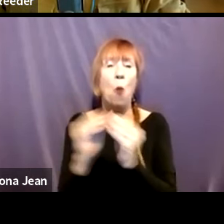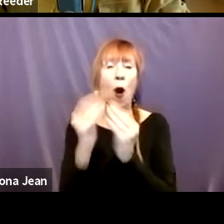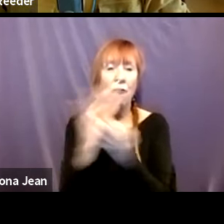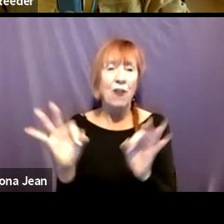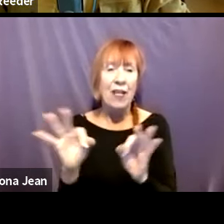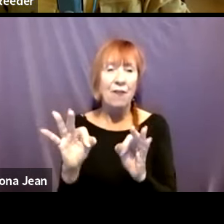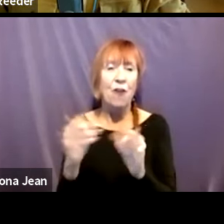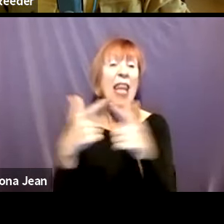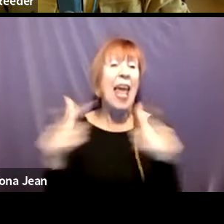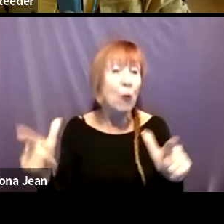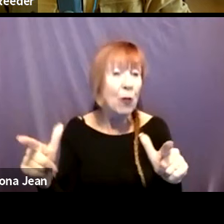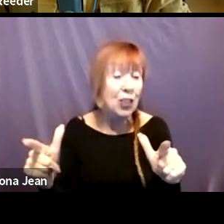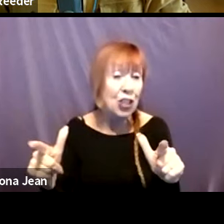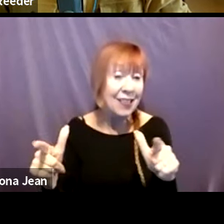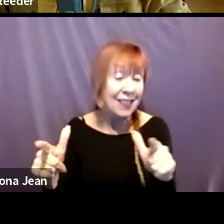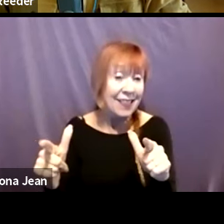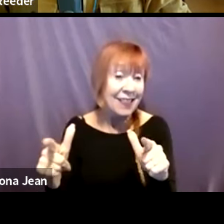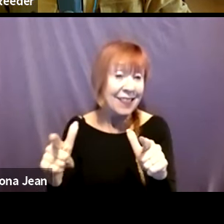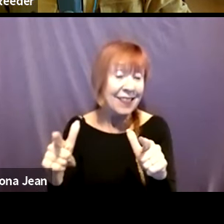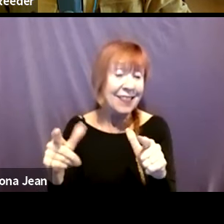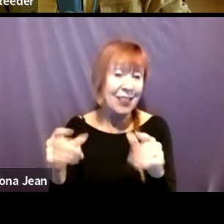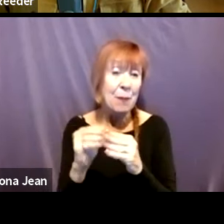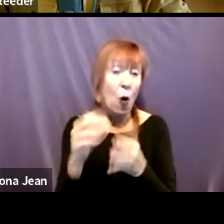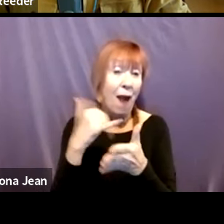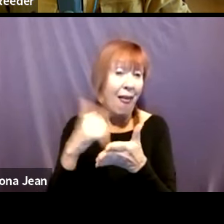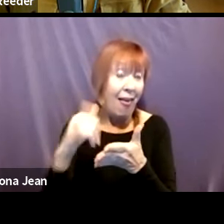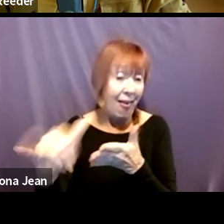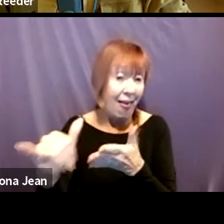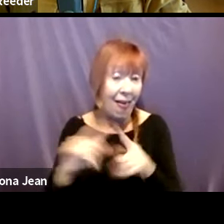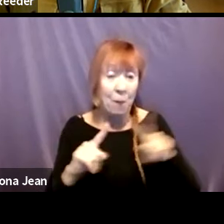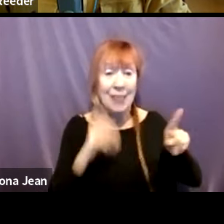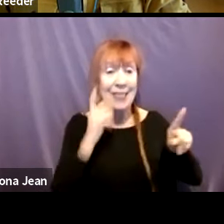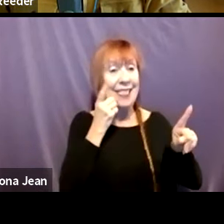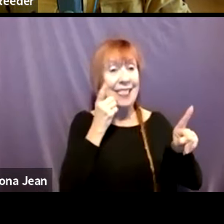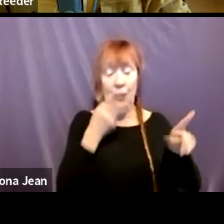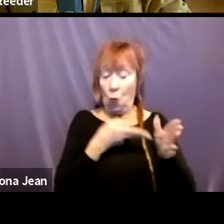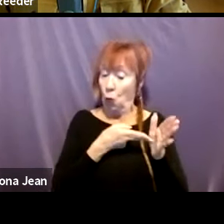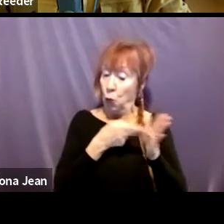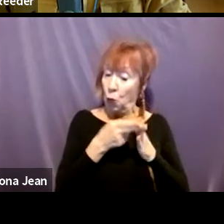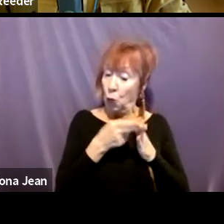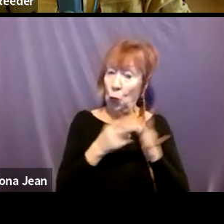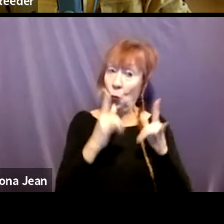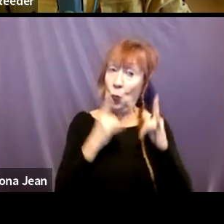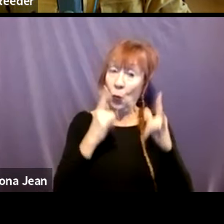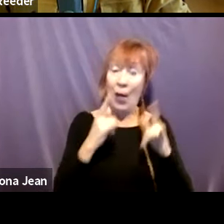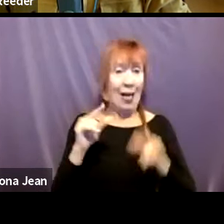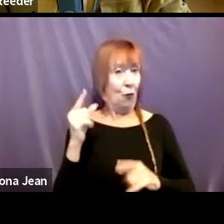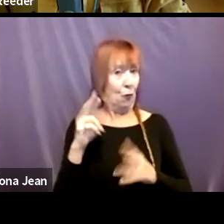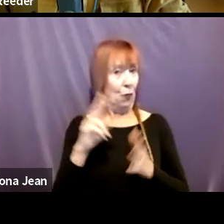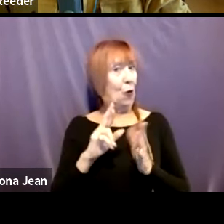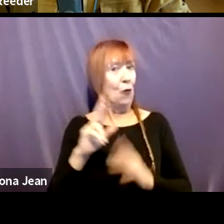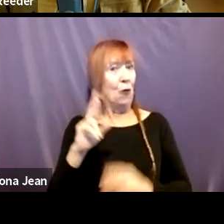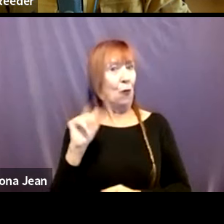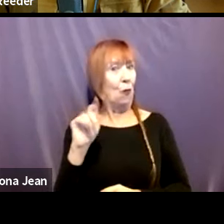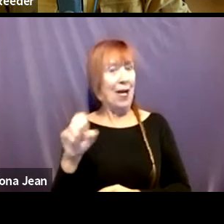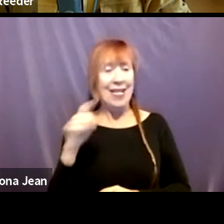in a very teenage way, but with Disney, it's definitely rated G, and very clean cut, and cookie cutter.